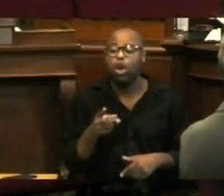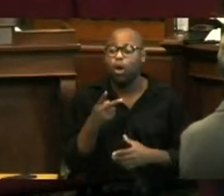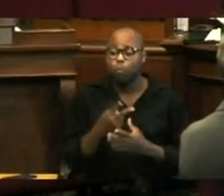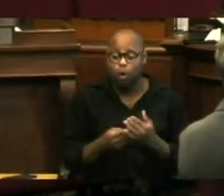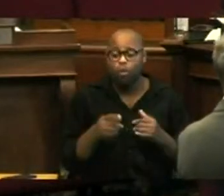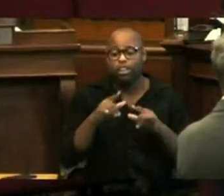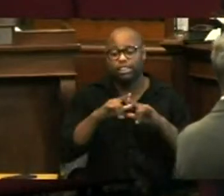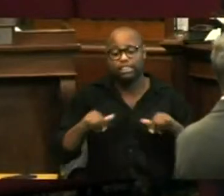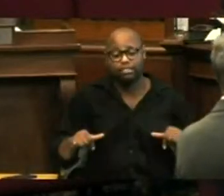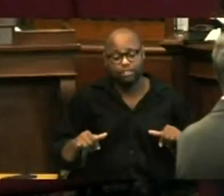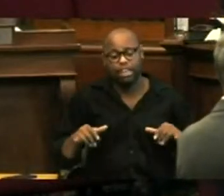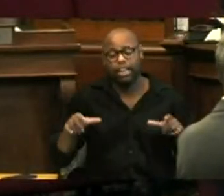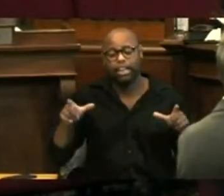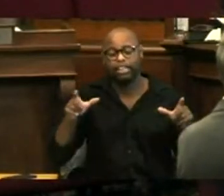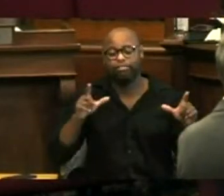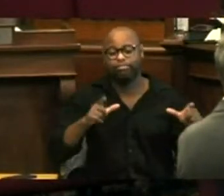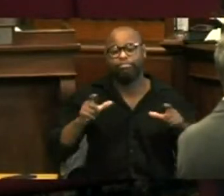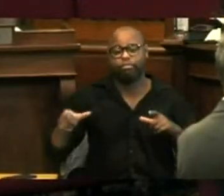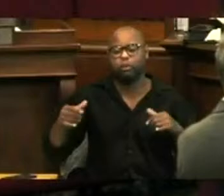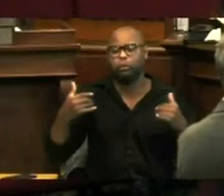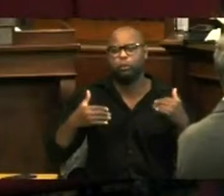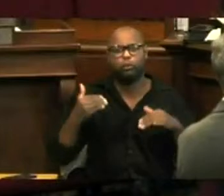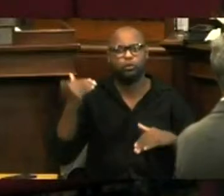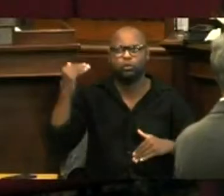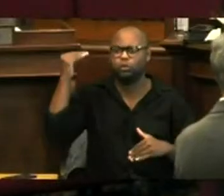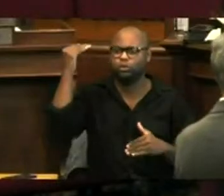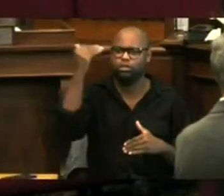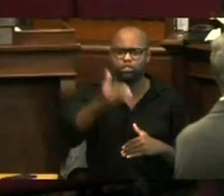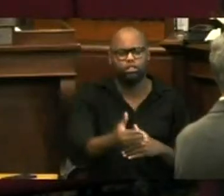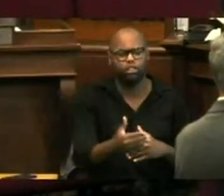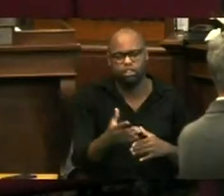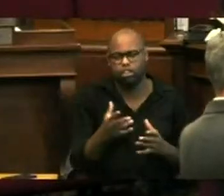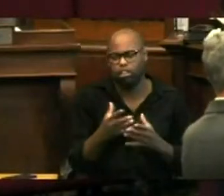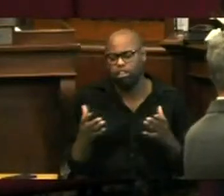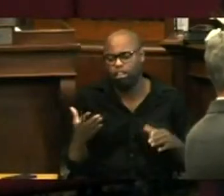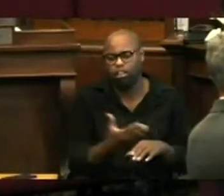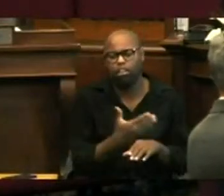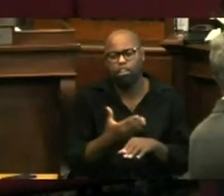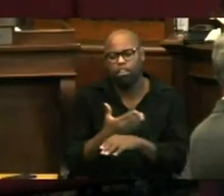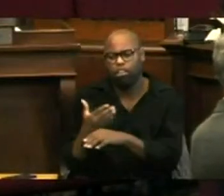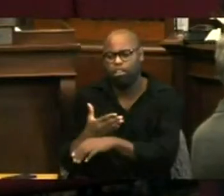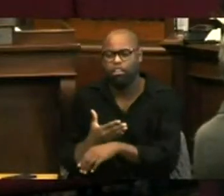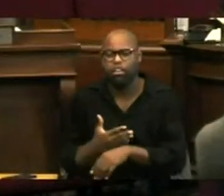taking on both of those at one